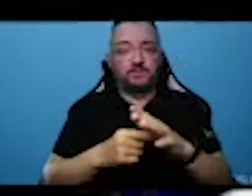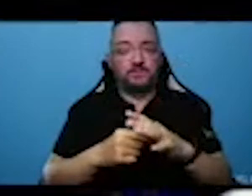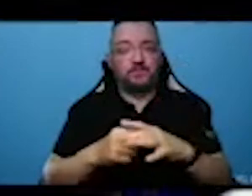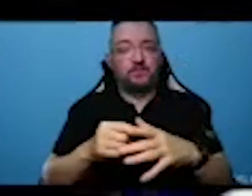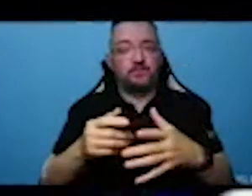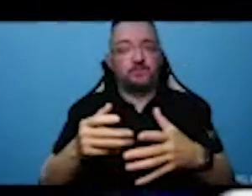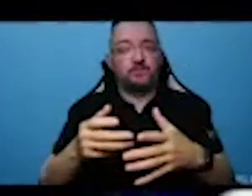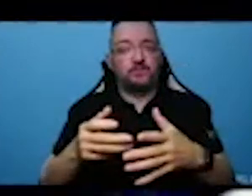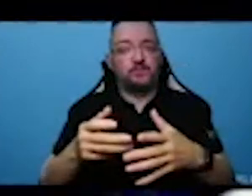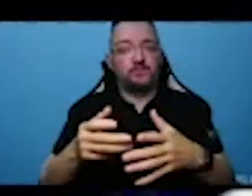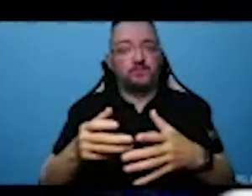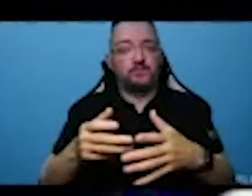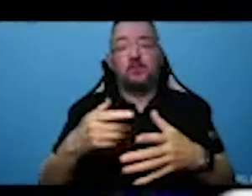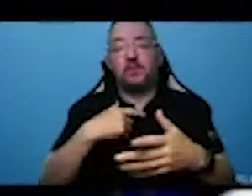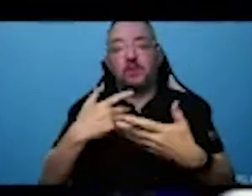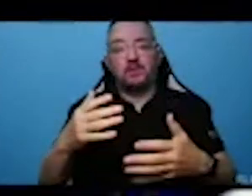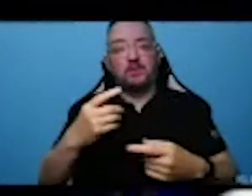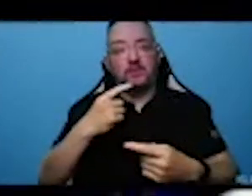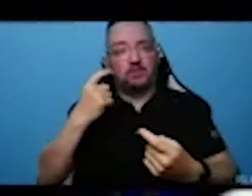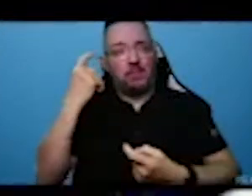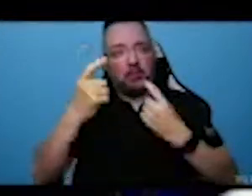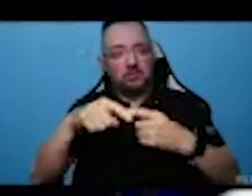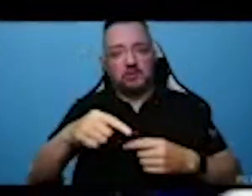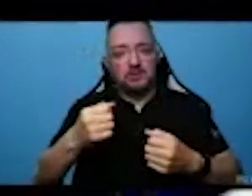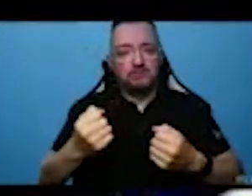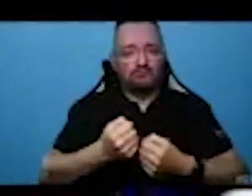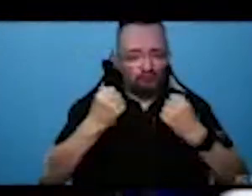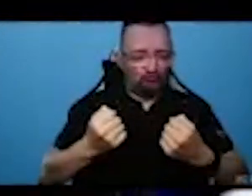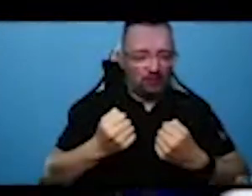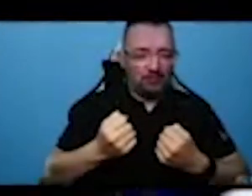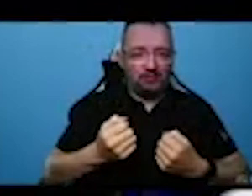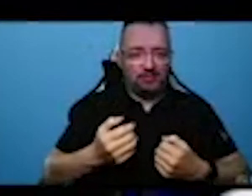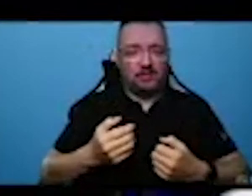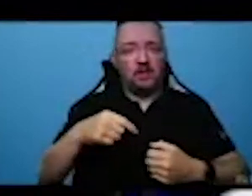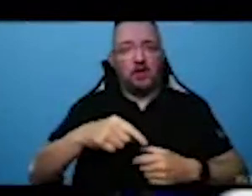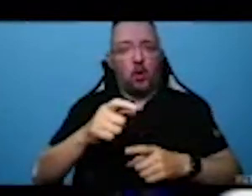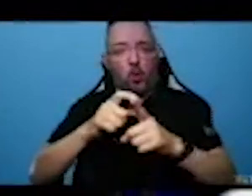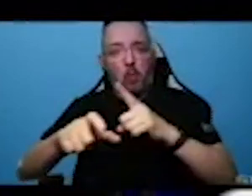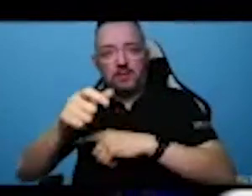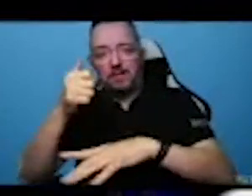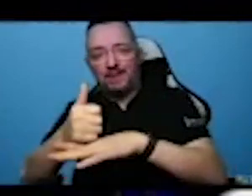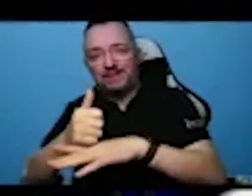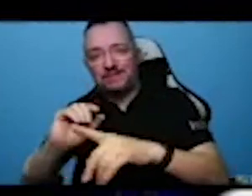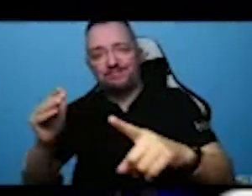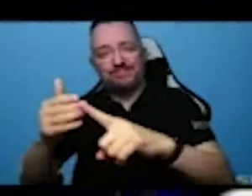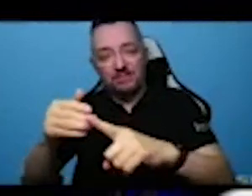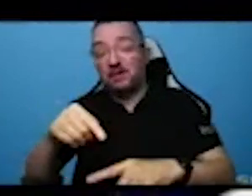resilience or data, or community-based approaches it's about people. Um, but we still have a power imbalance.